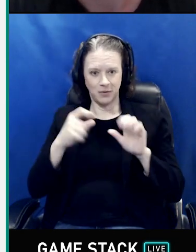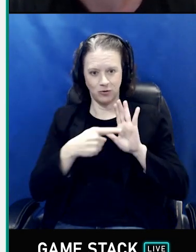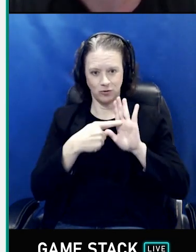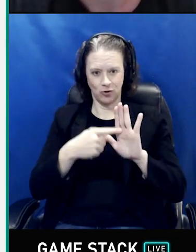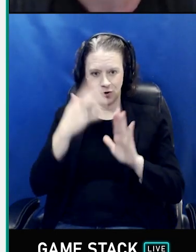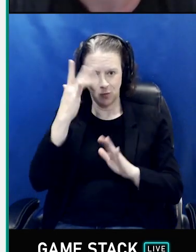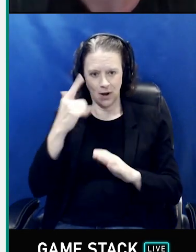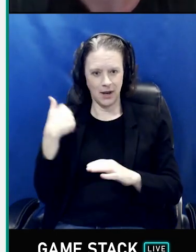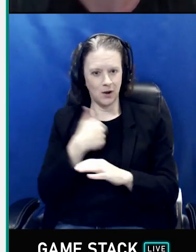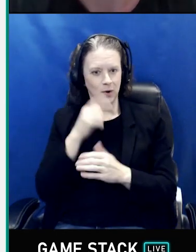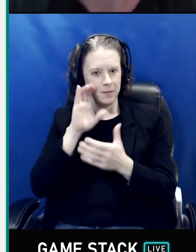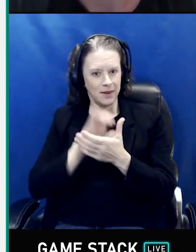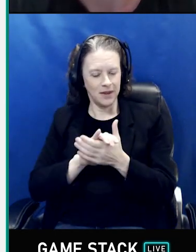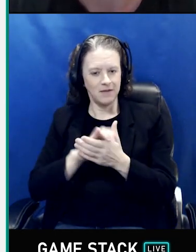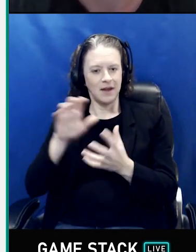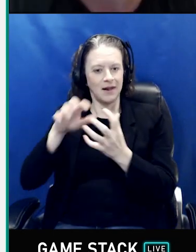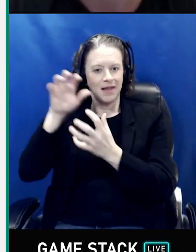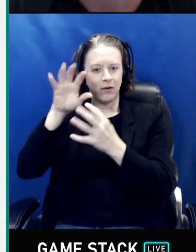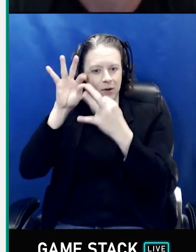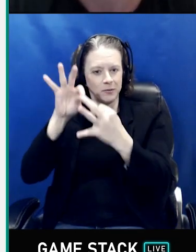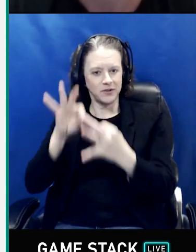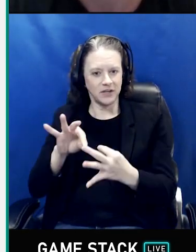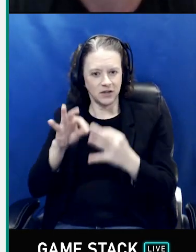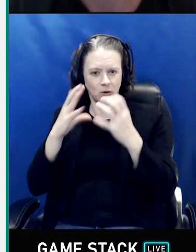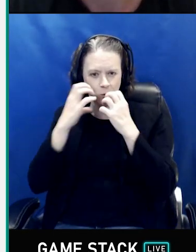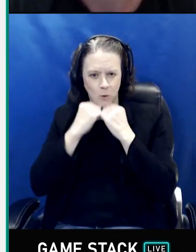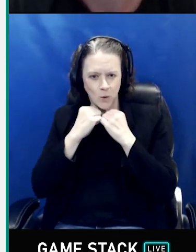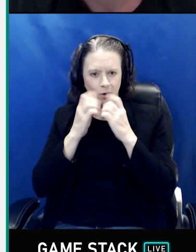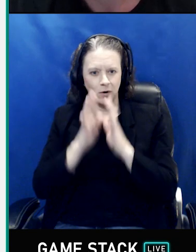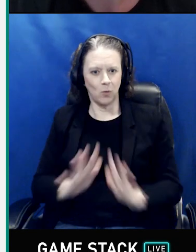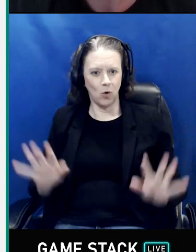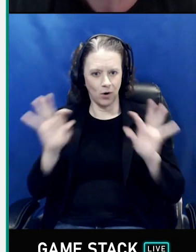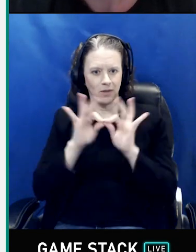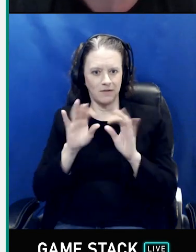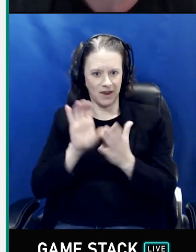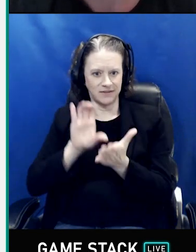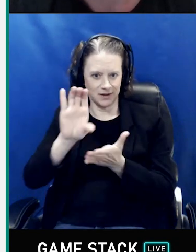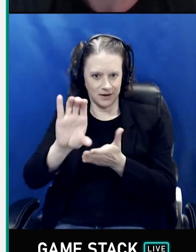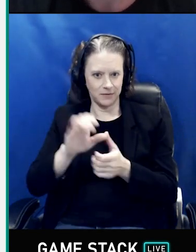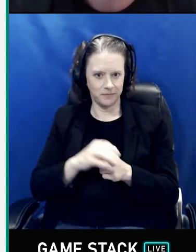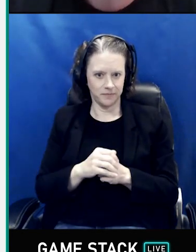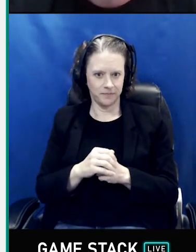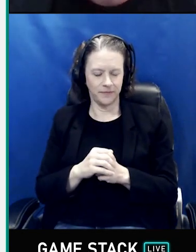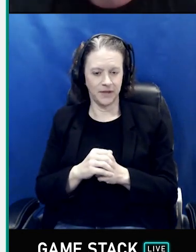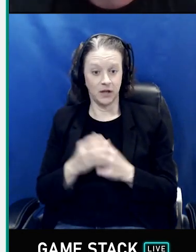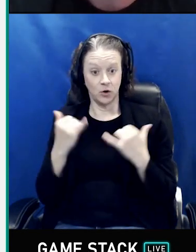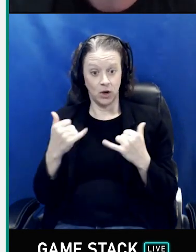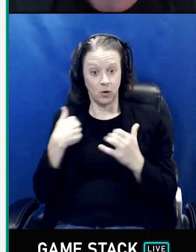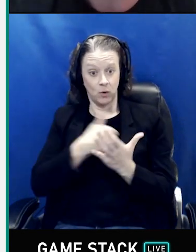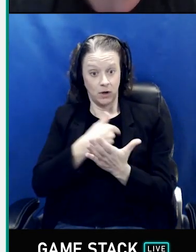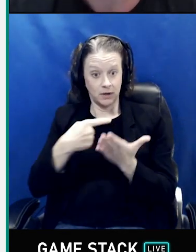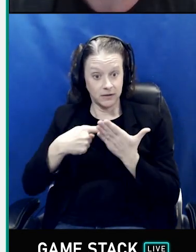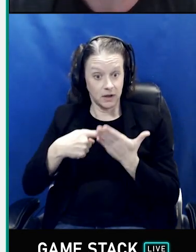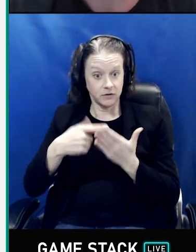believe that cloud optimization is worth investing in. Today we talked through what tools are available to create